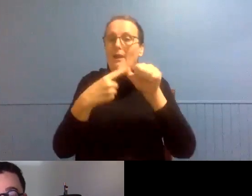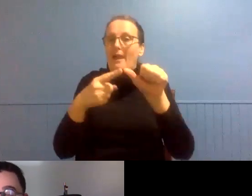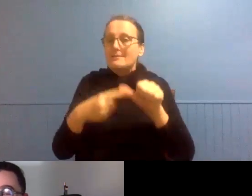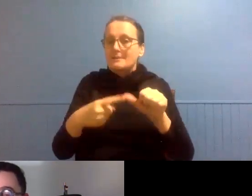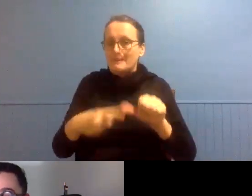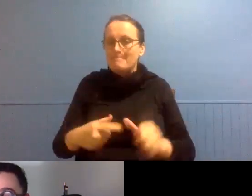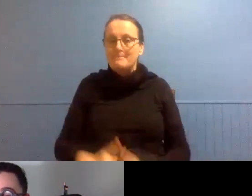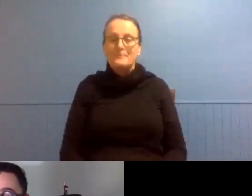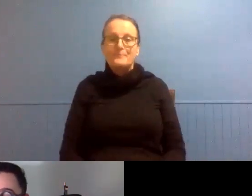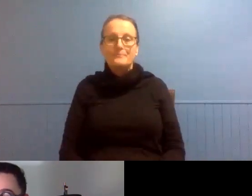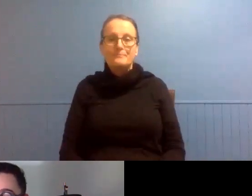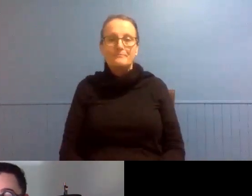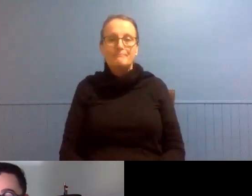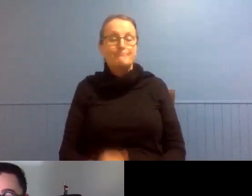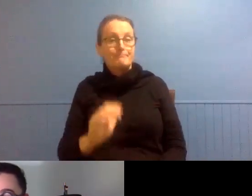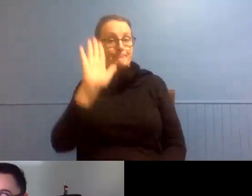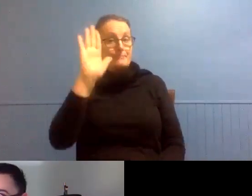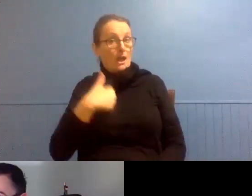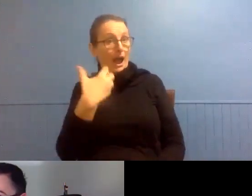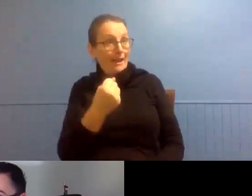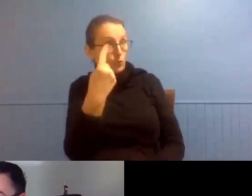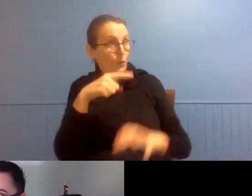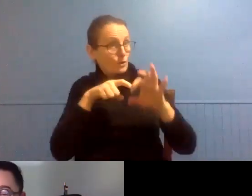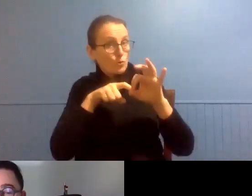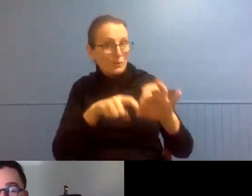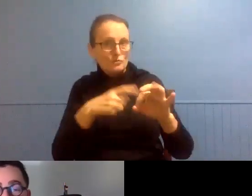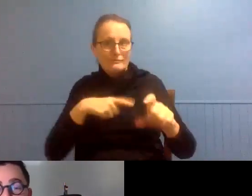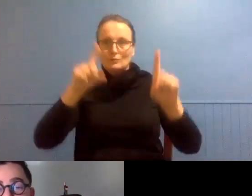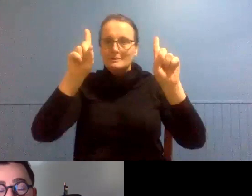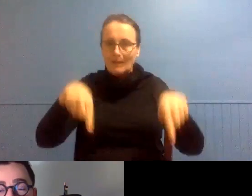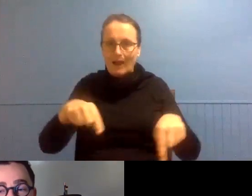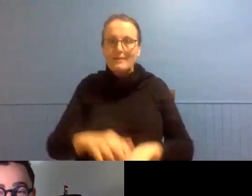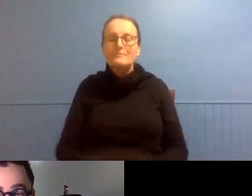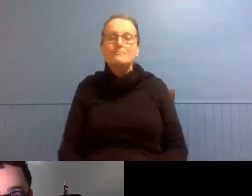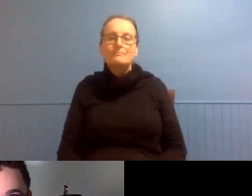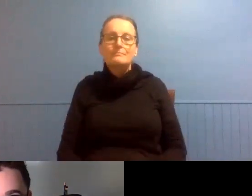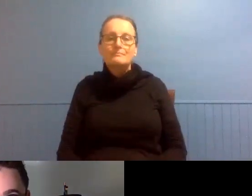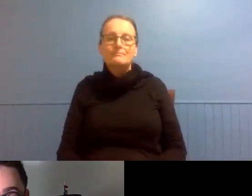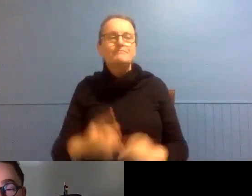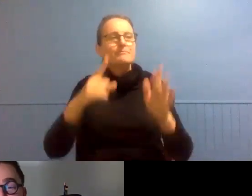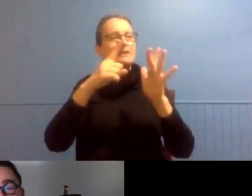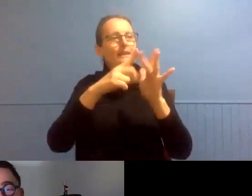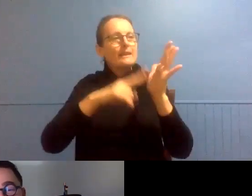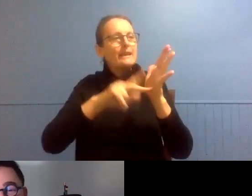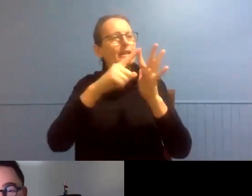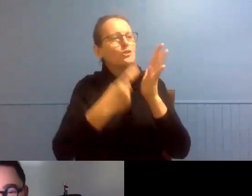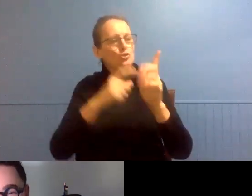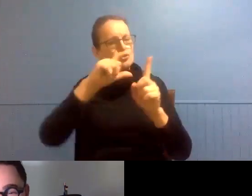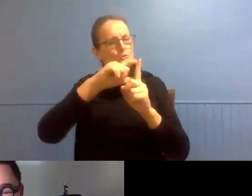I have a question, I guess, to start us off with. Why